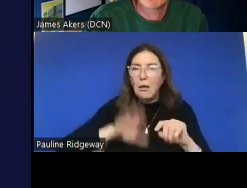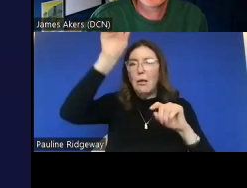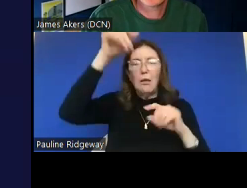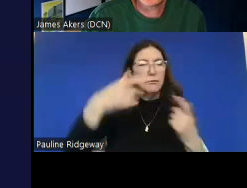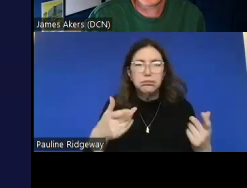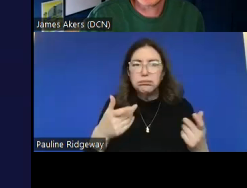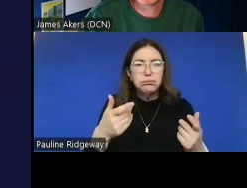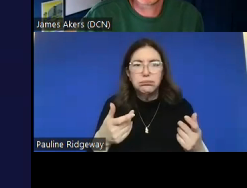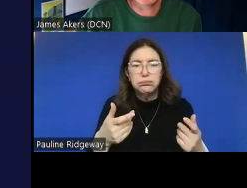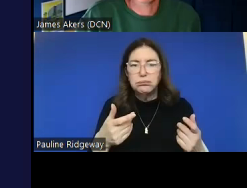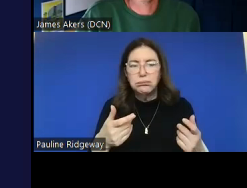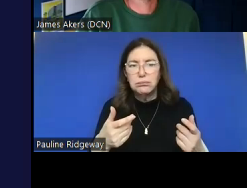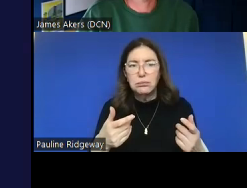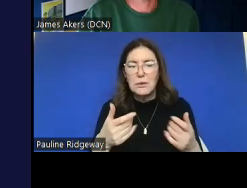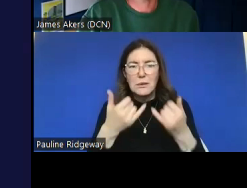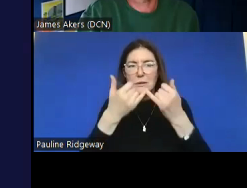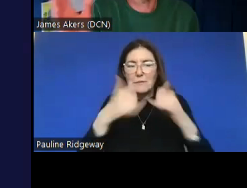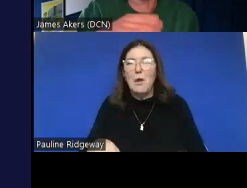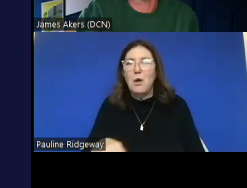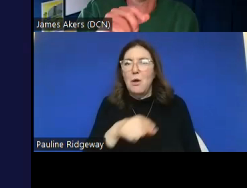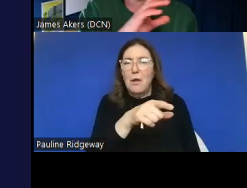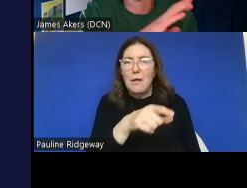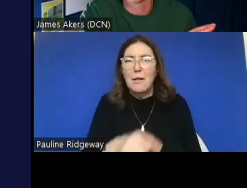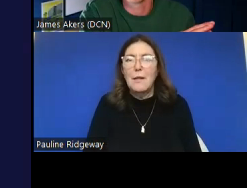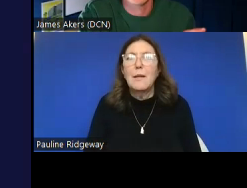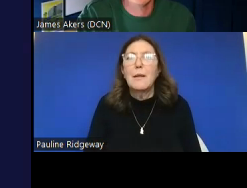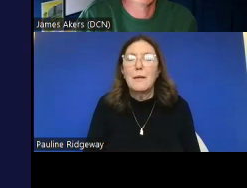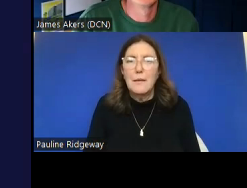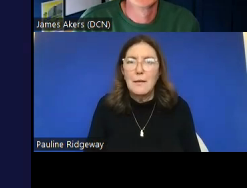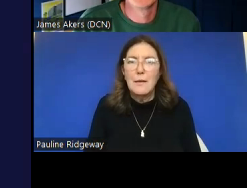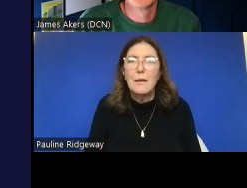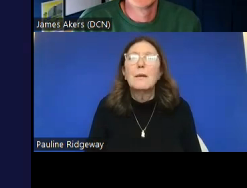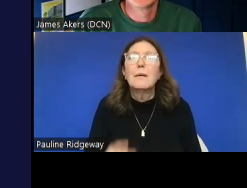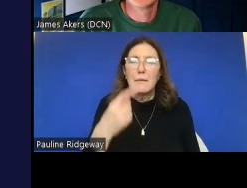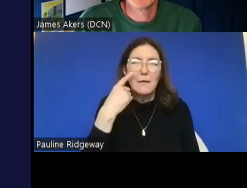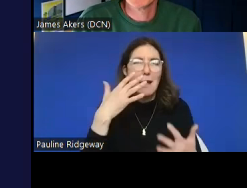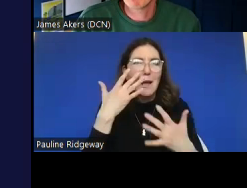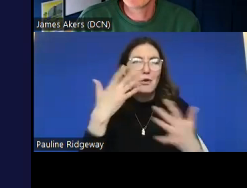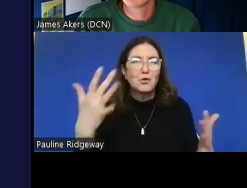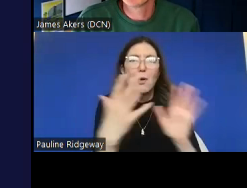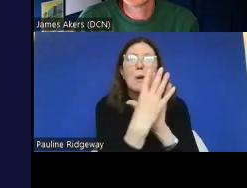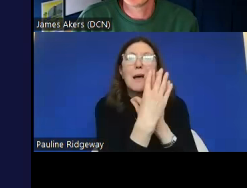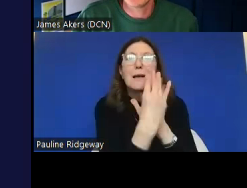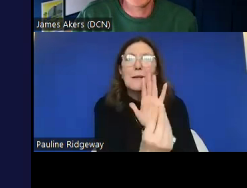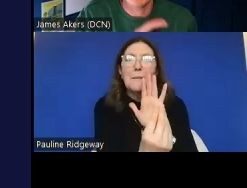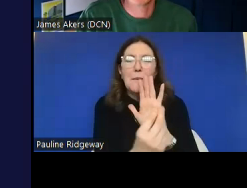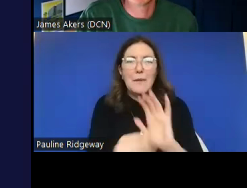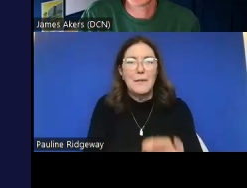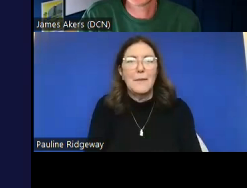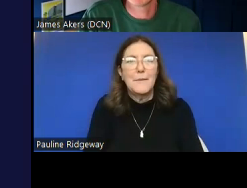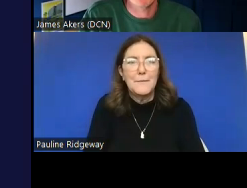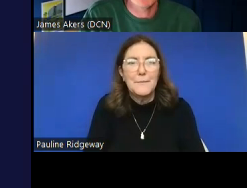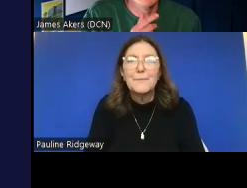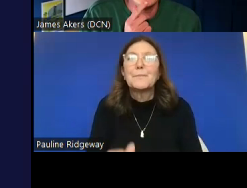I'm just going to show you an example of that. Then we're going to go through some examples and how to fix them as well.